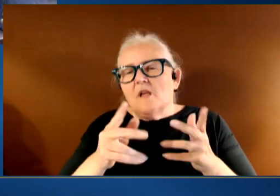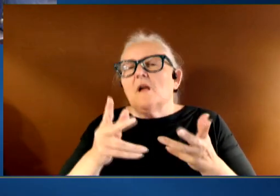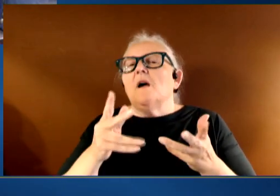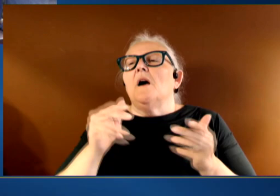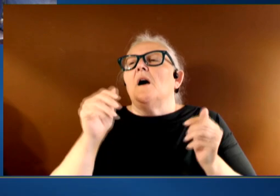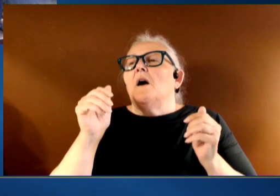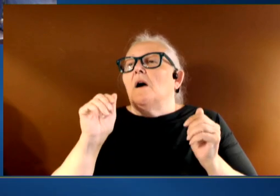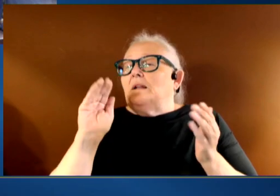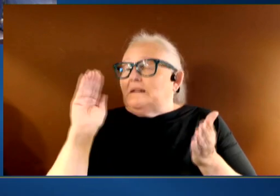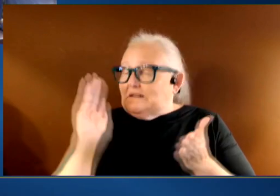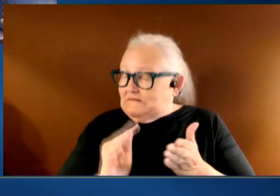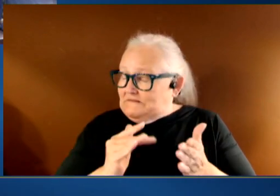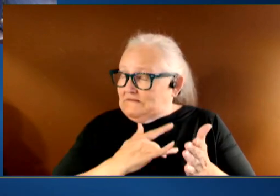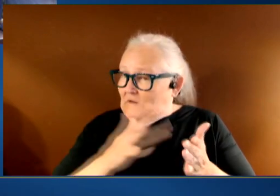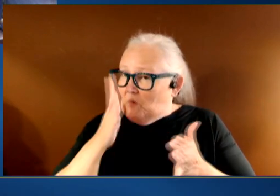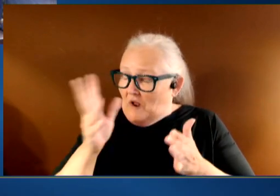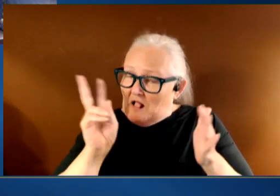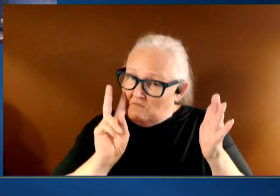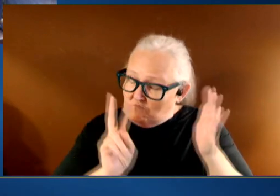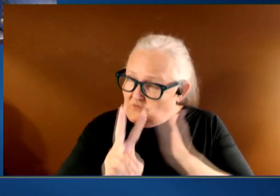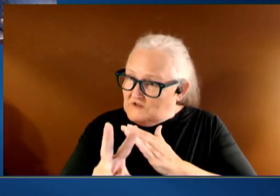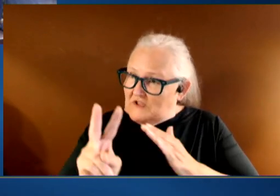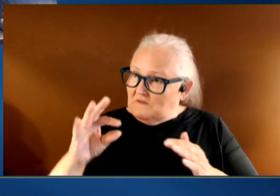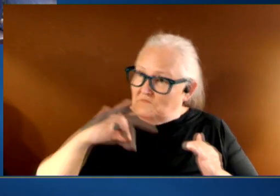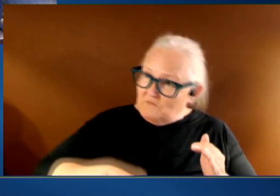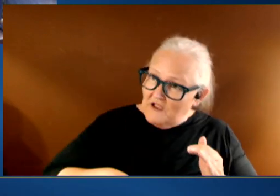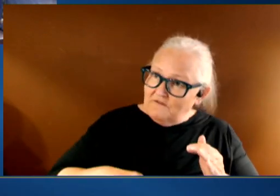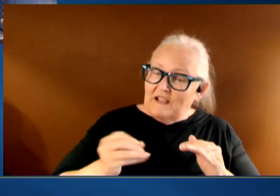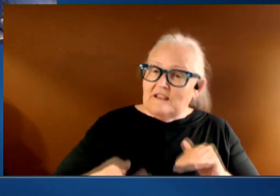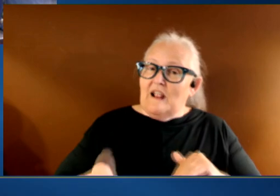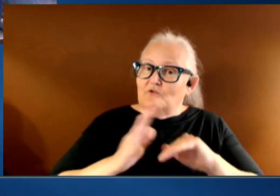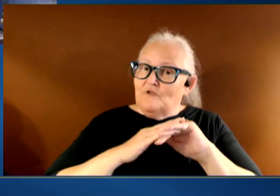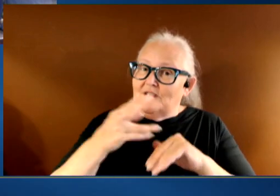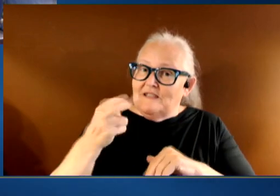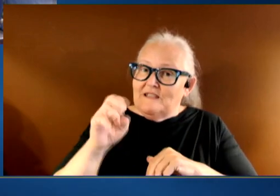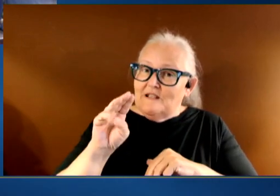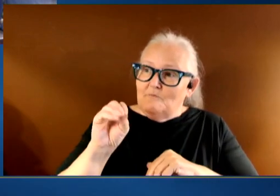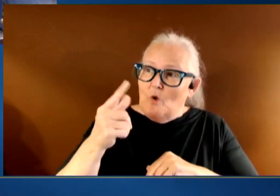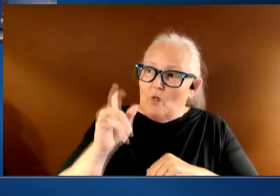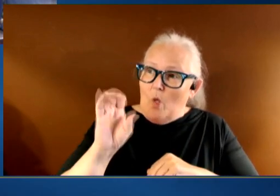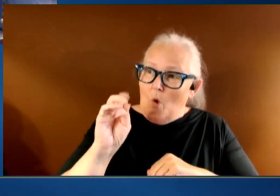an increase in hemoglobin. The company has chosen to demonstrate that an improvement in hemoglobin